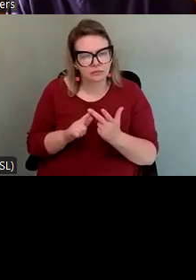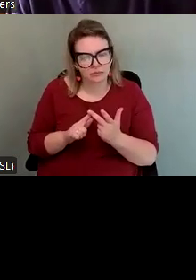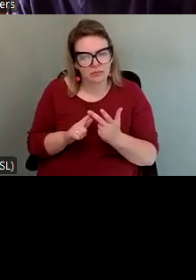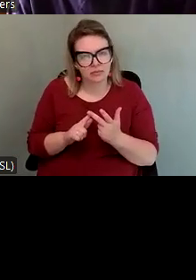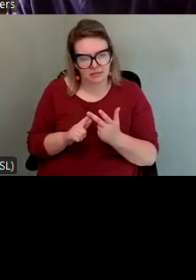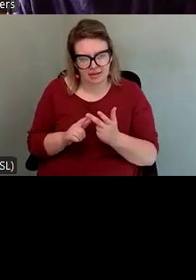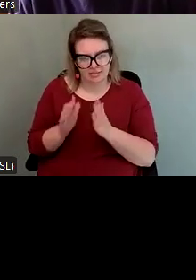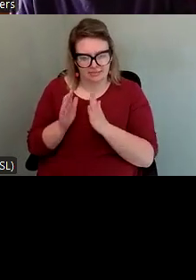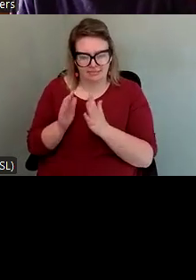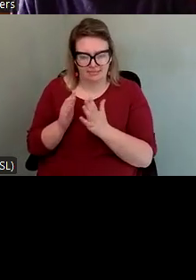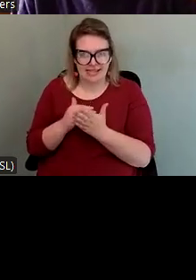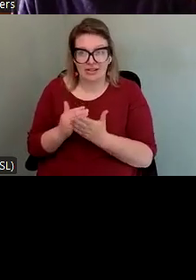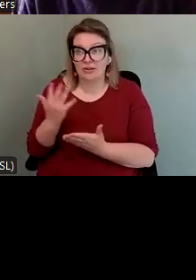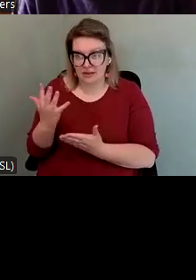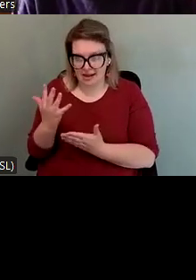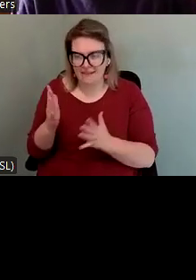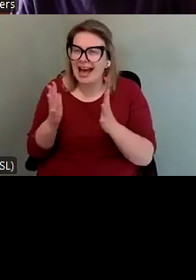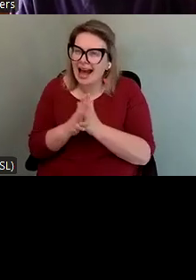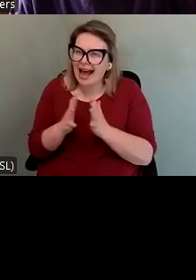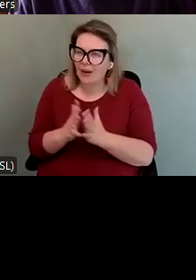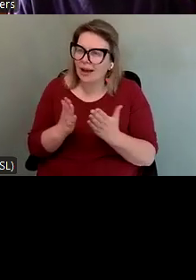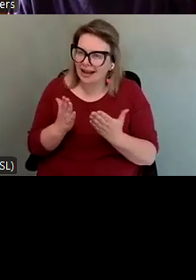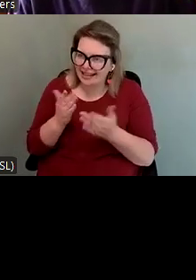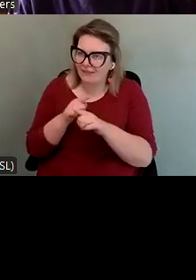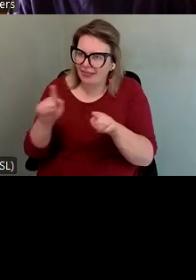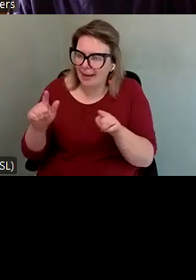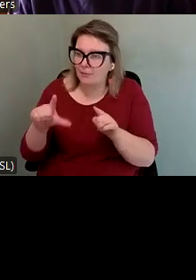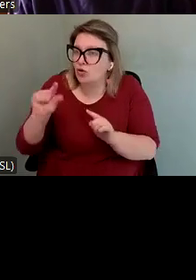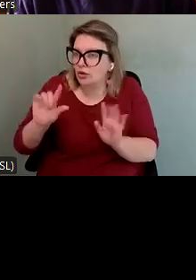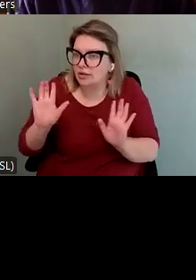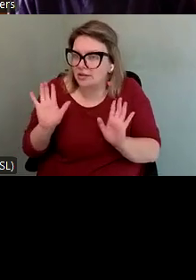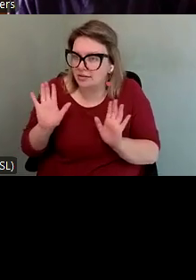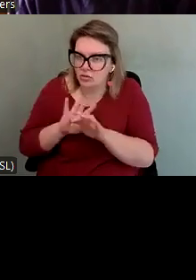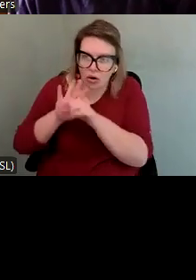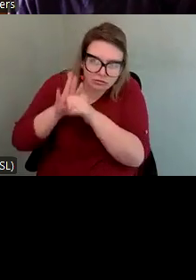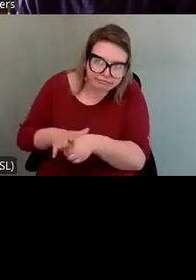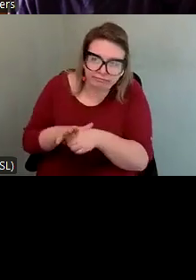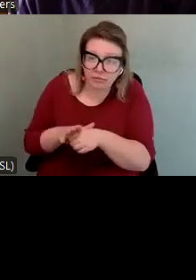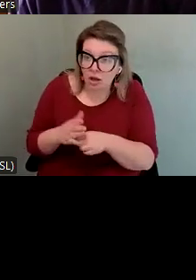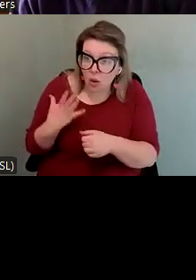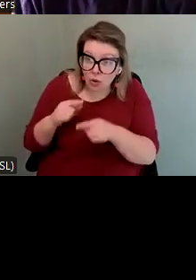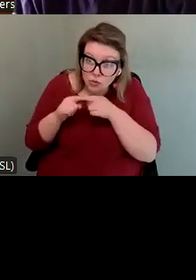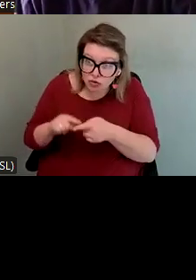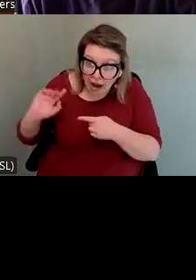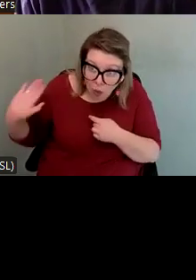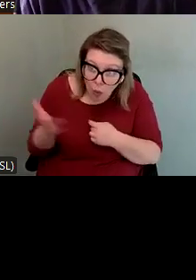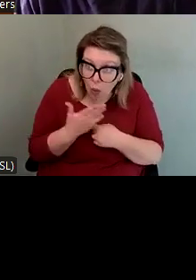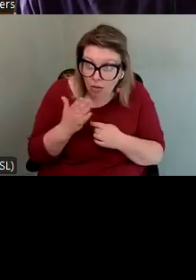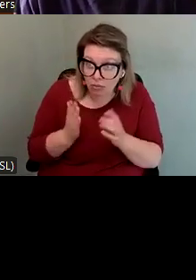is how do I give people a choice? At the moment, do we want to track everybody across the website and all their actions?